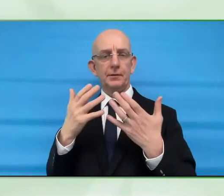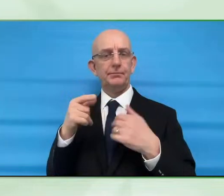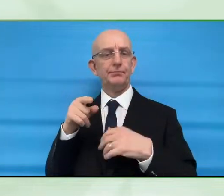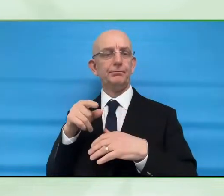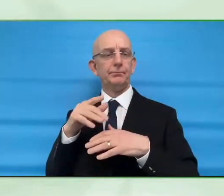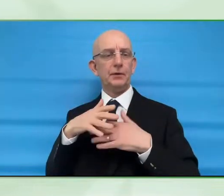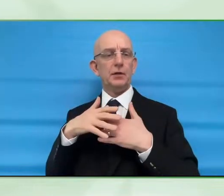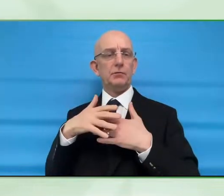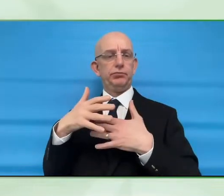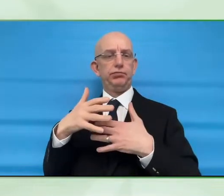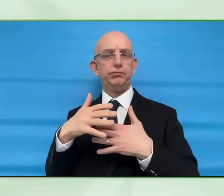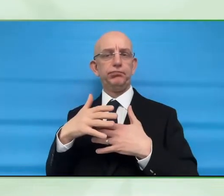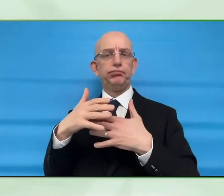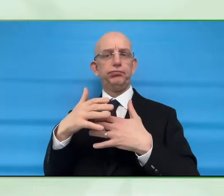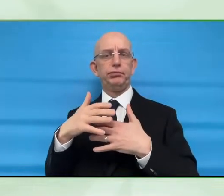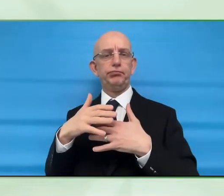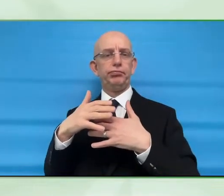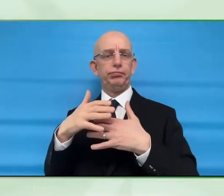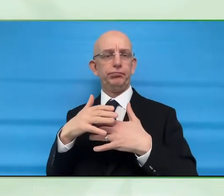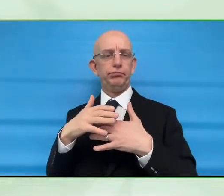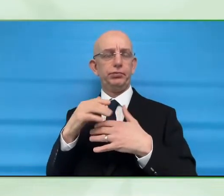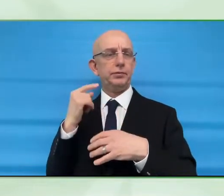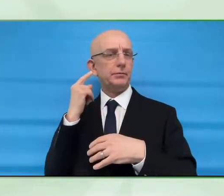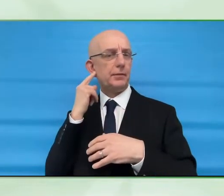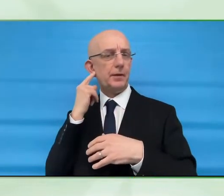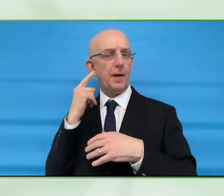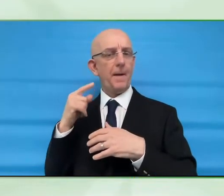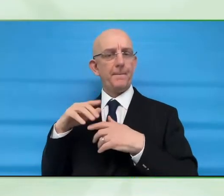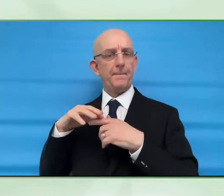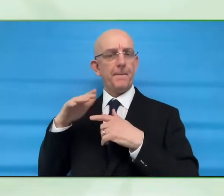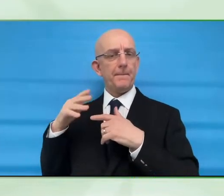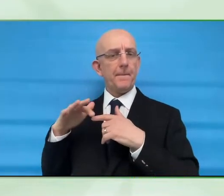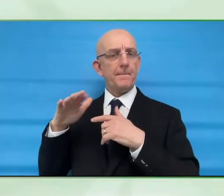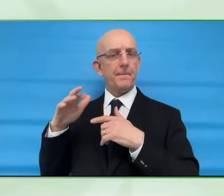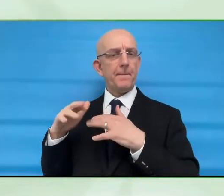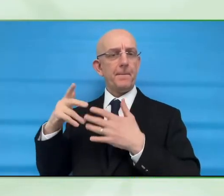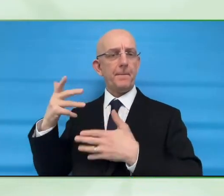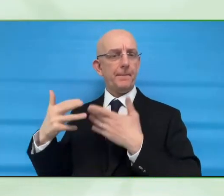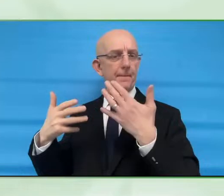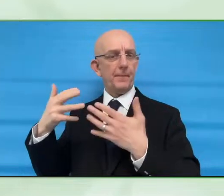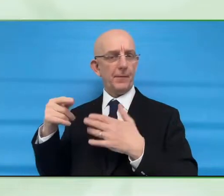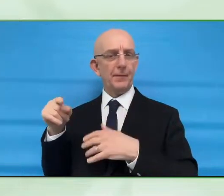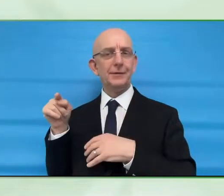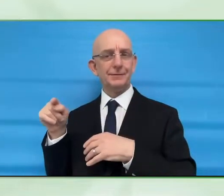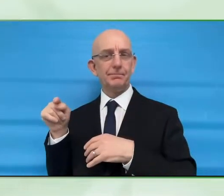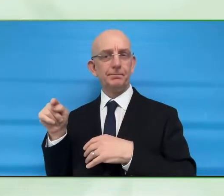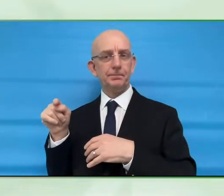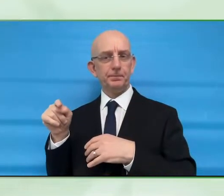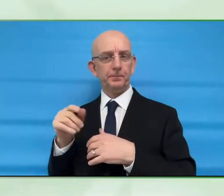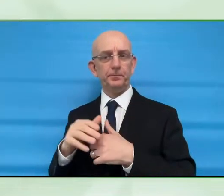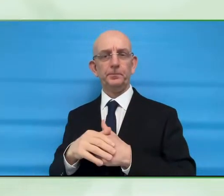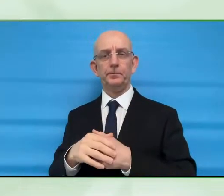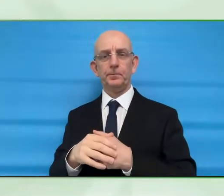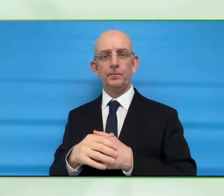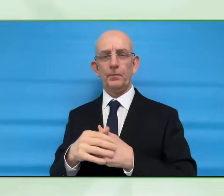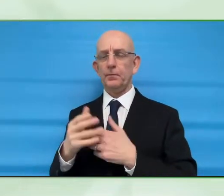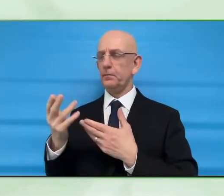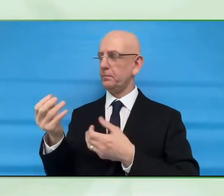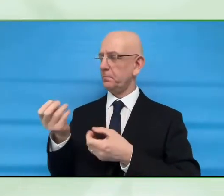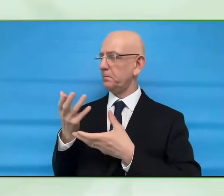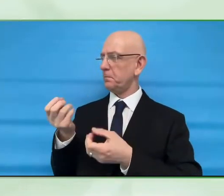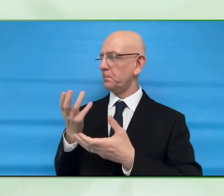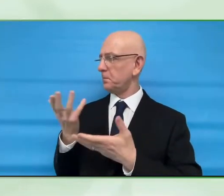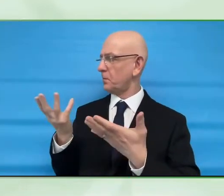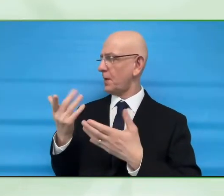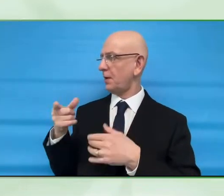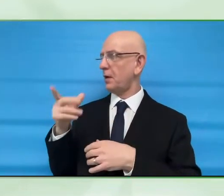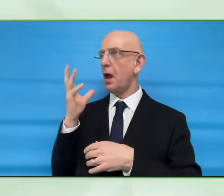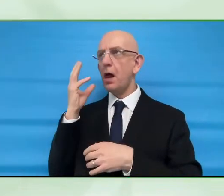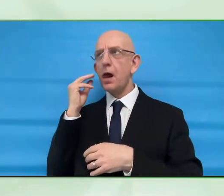This project is a collective of astronomers who are interested in going